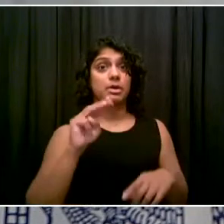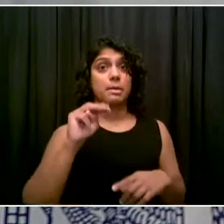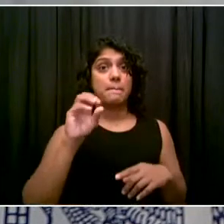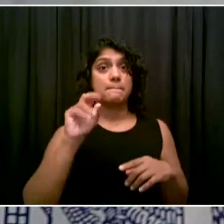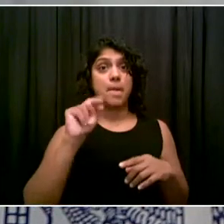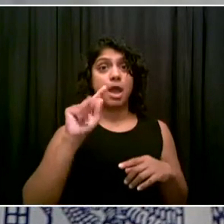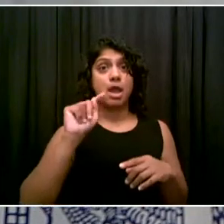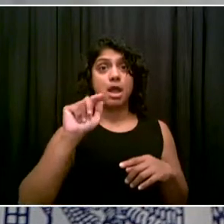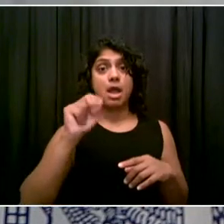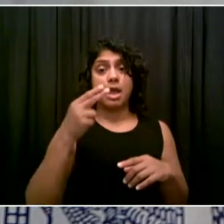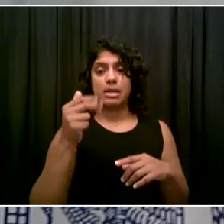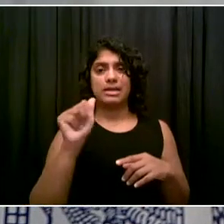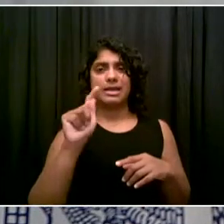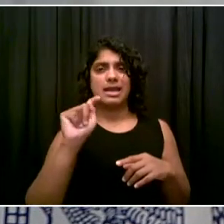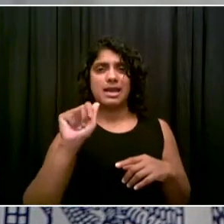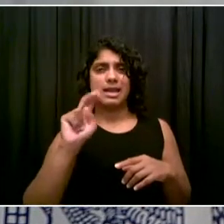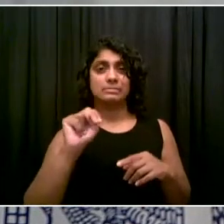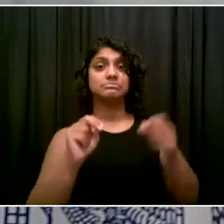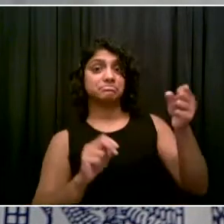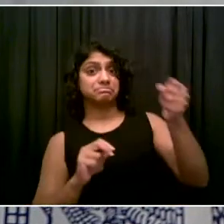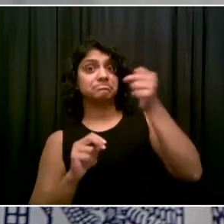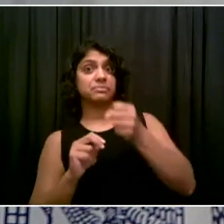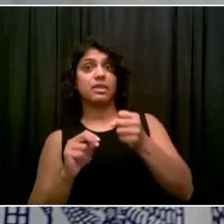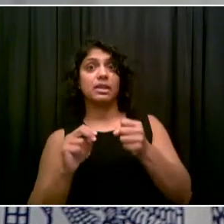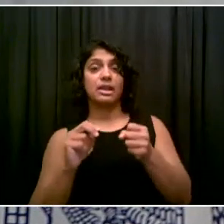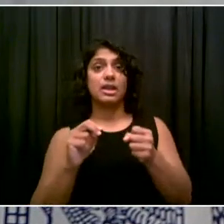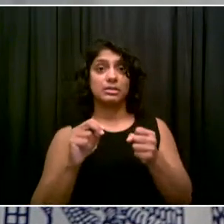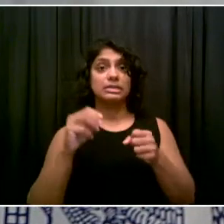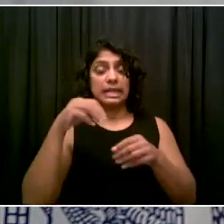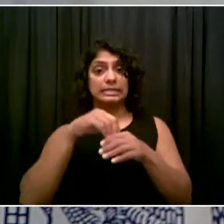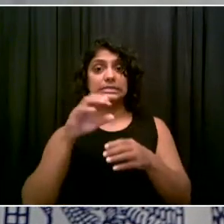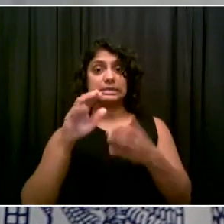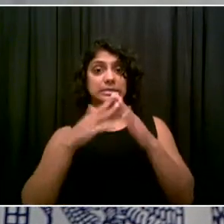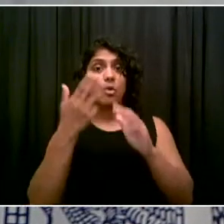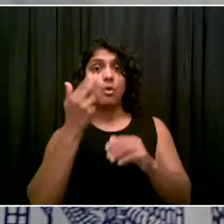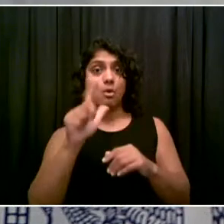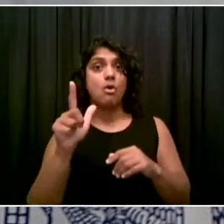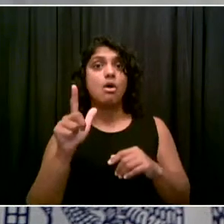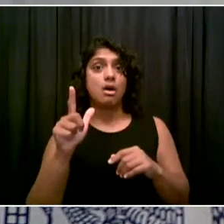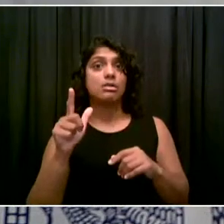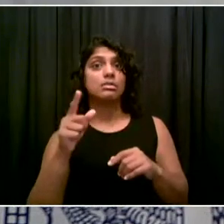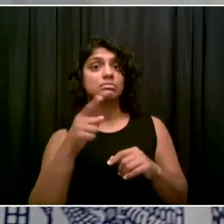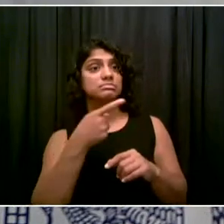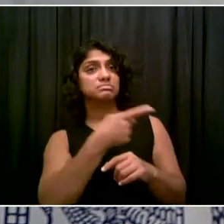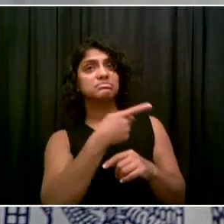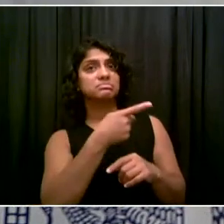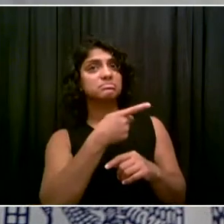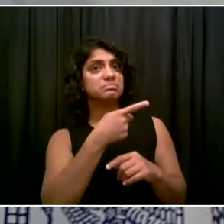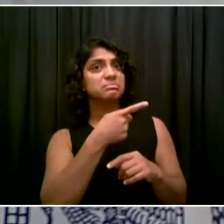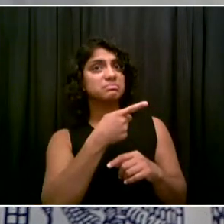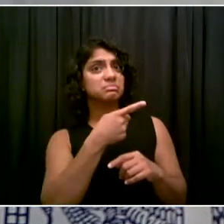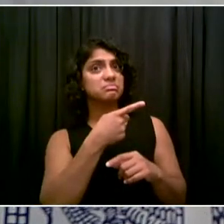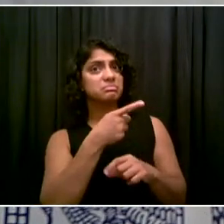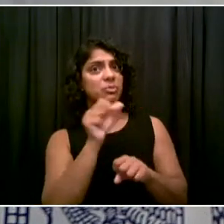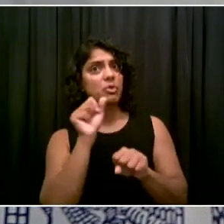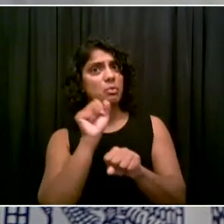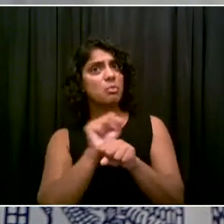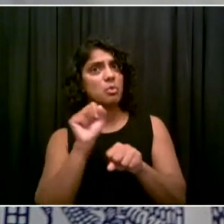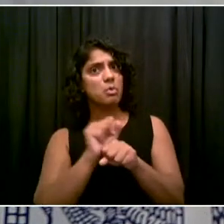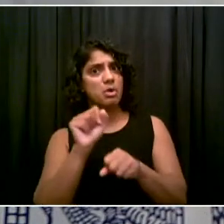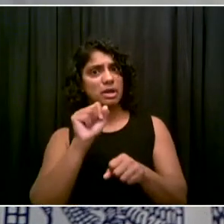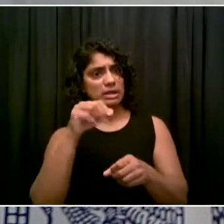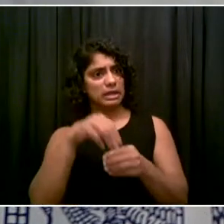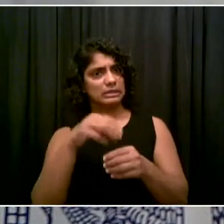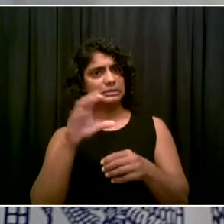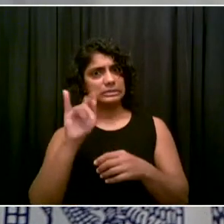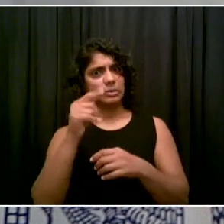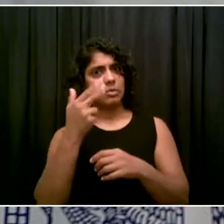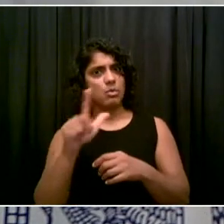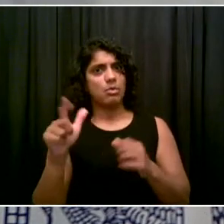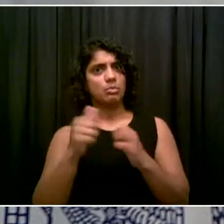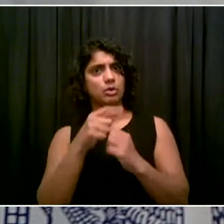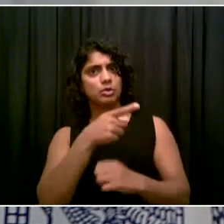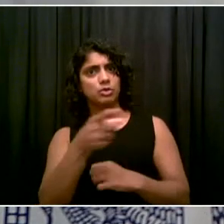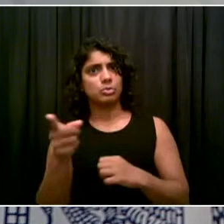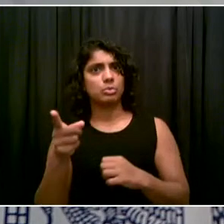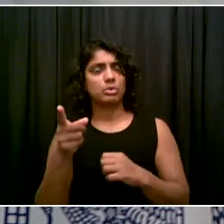OF THE DEPARTMENT